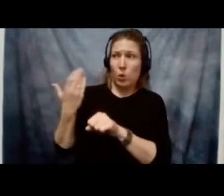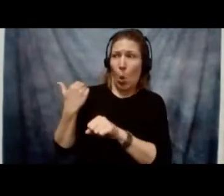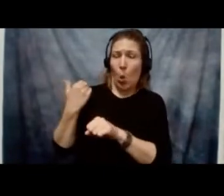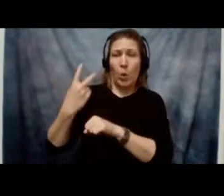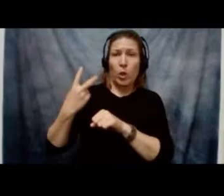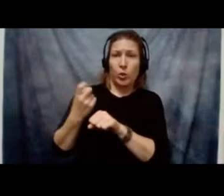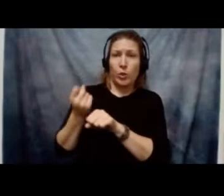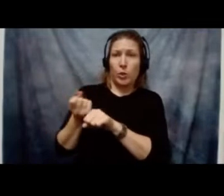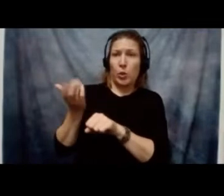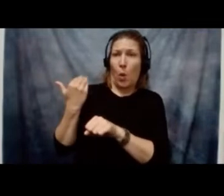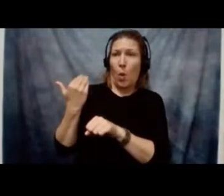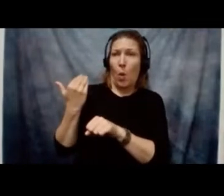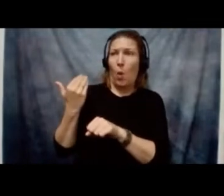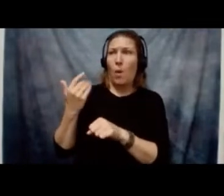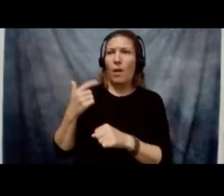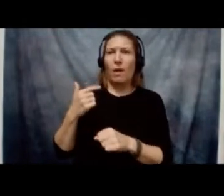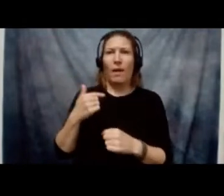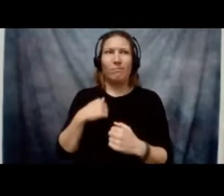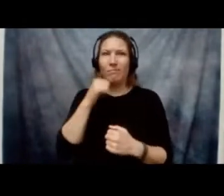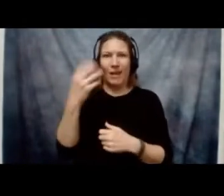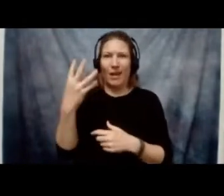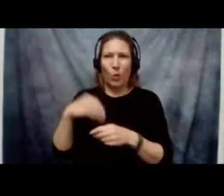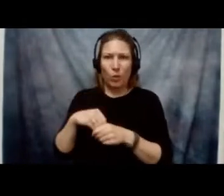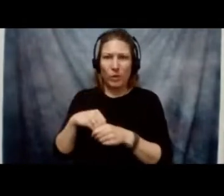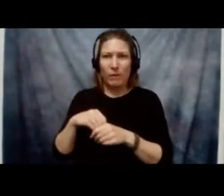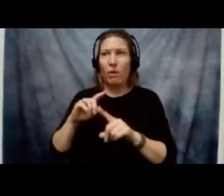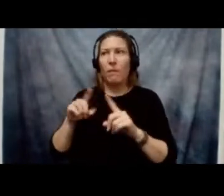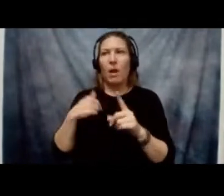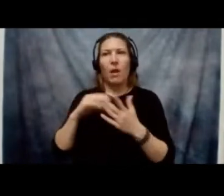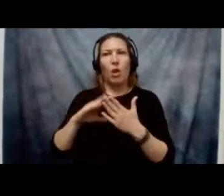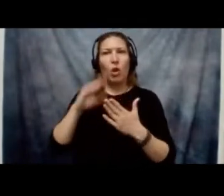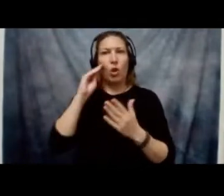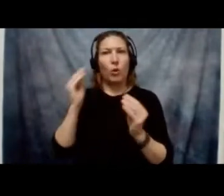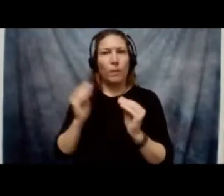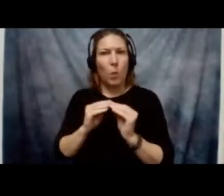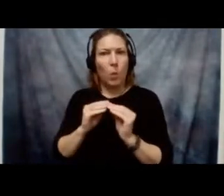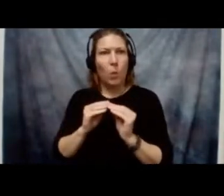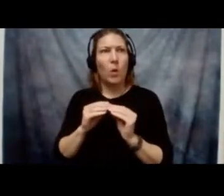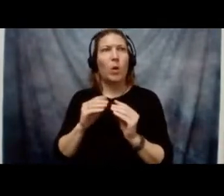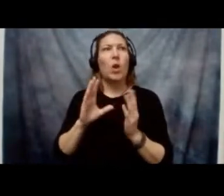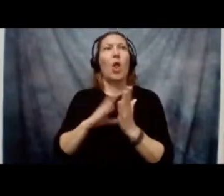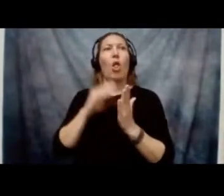how i write is different now than it was five years ago what i think about when i'm designing